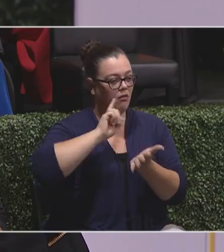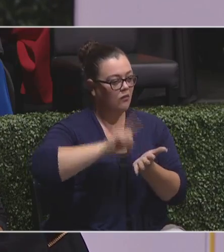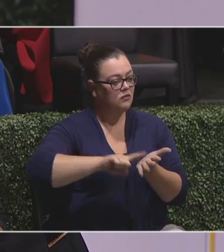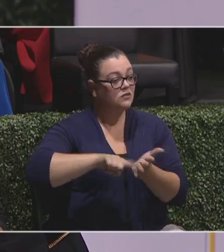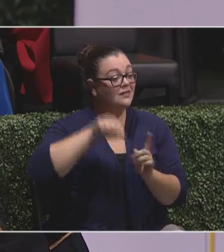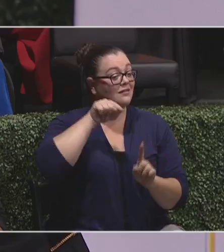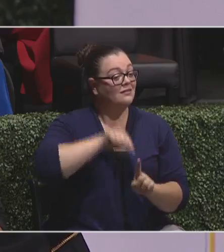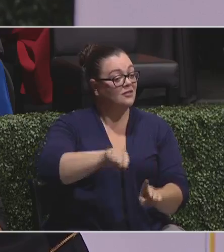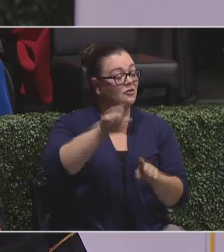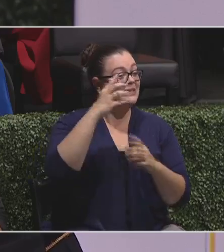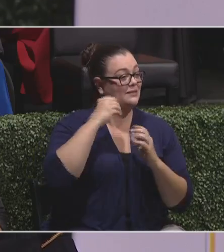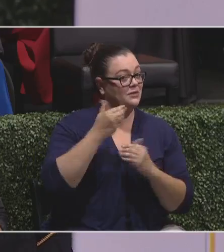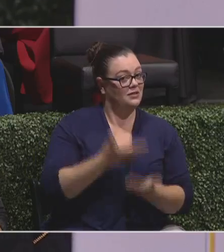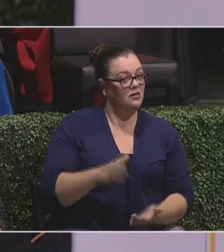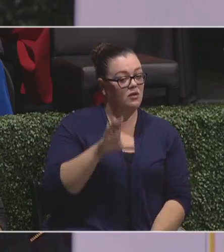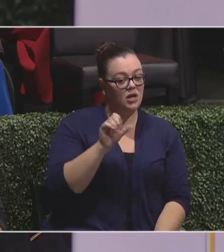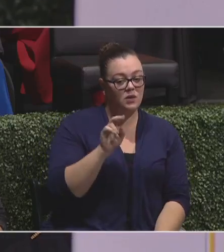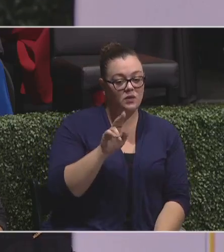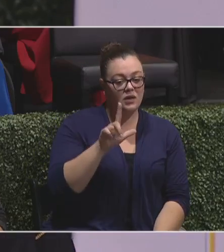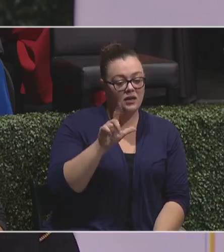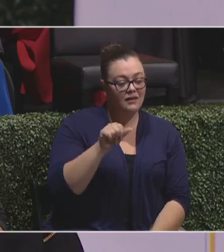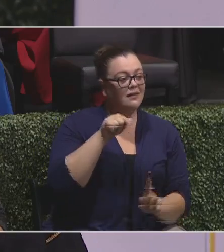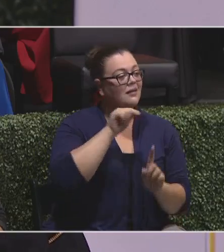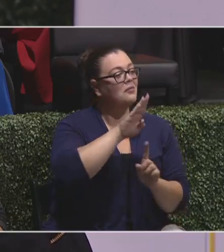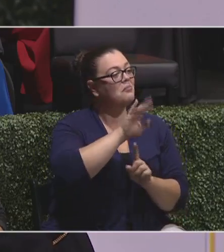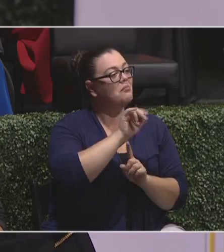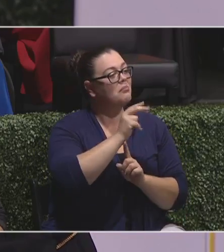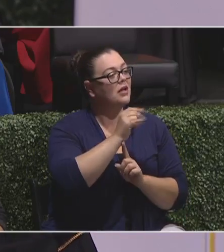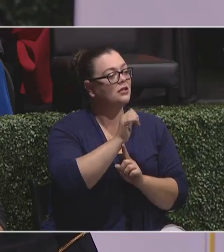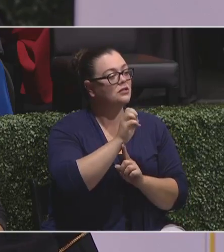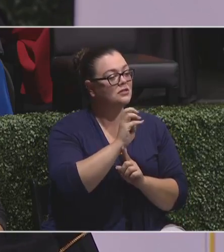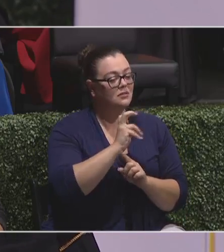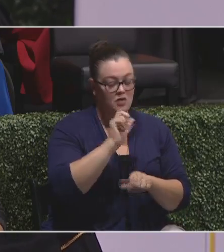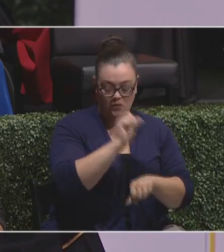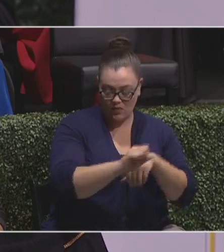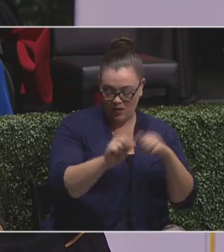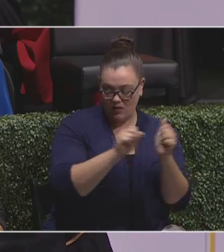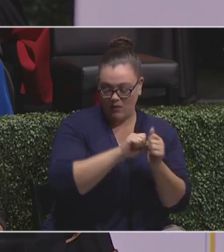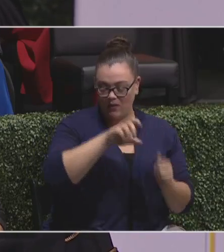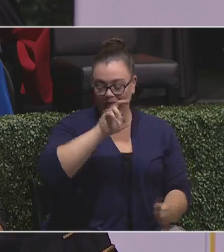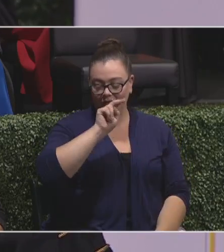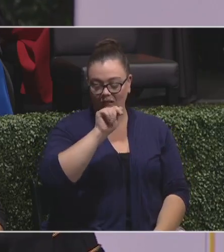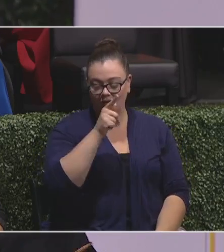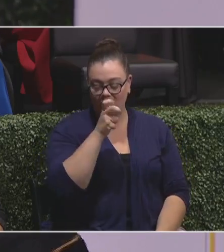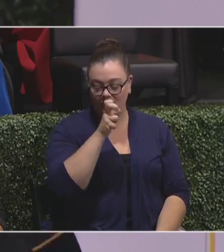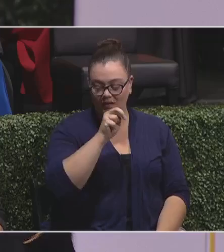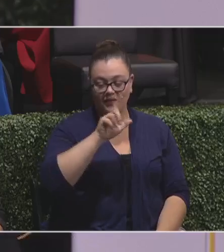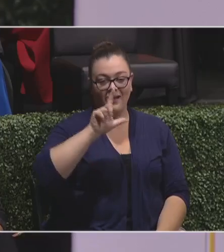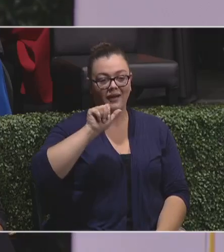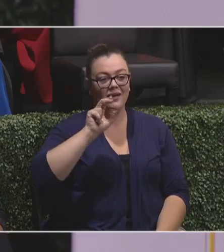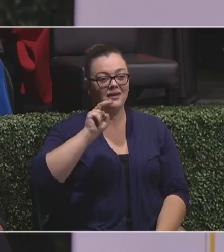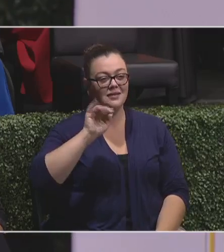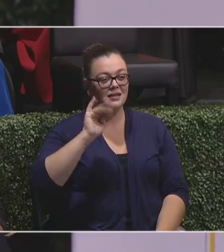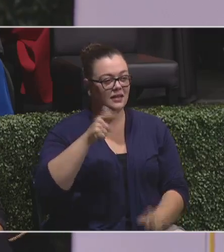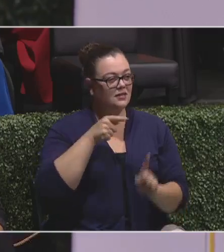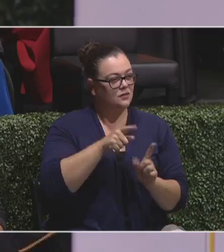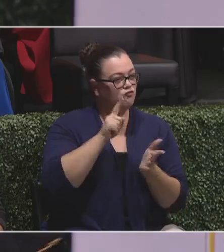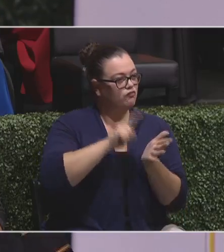THROUGH THE EUGENE AND RUTH ROBERTS ACADEMY. COMPETITIVE PROGRAM FOR STUDENTS WHO ARE INTERESTED IN BIOMEDICAL RESEARCH. DURING HIS TIME AT CAL